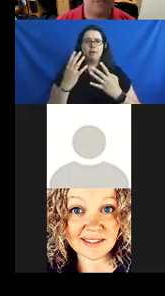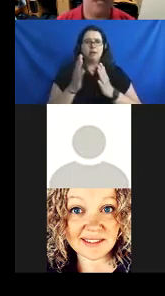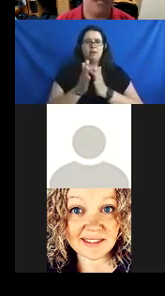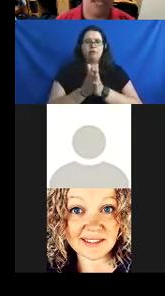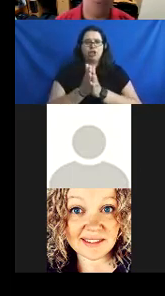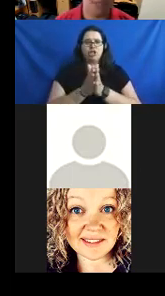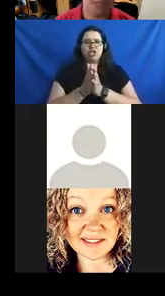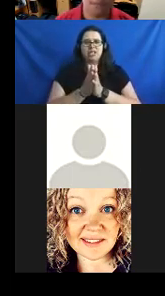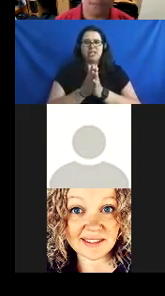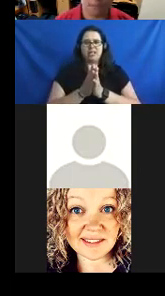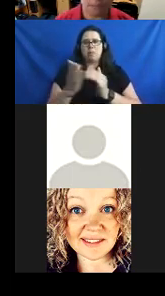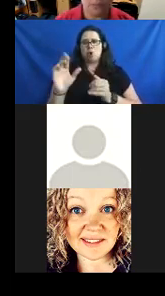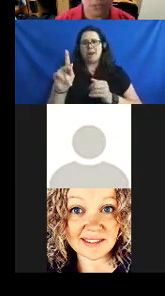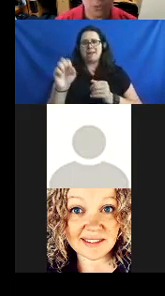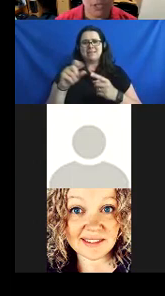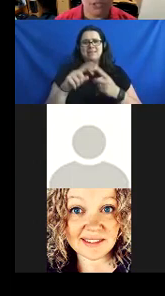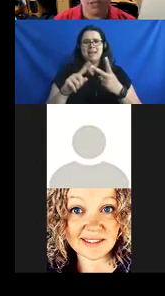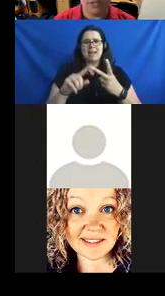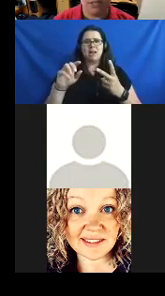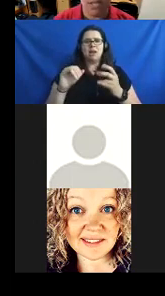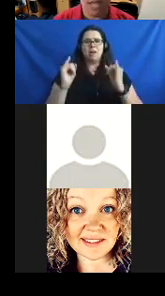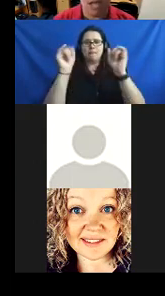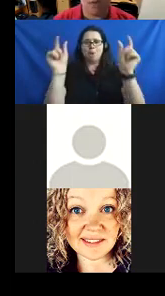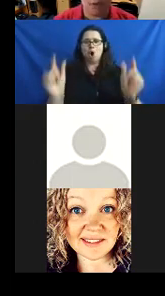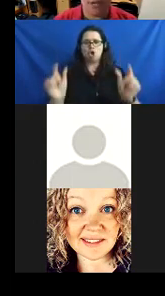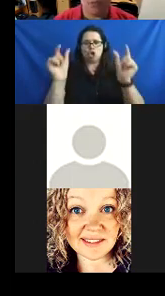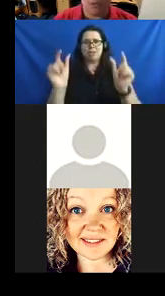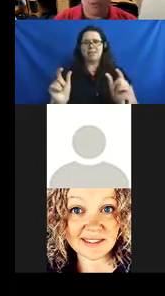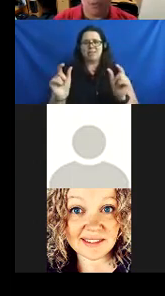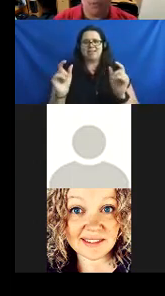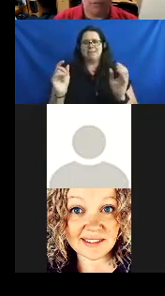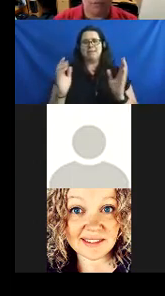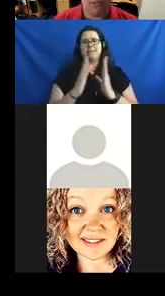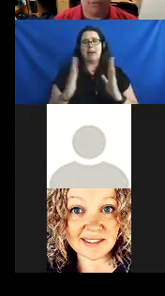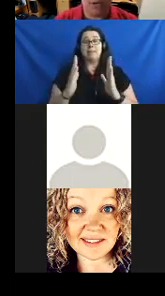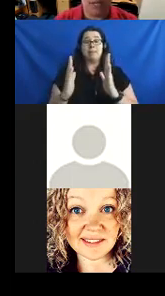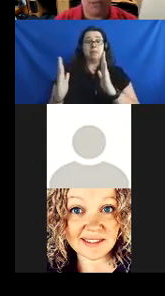WITH THAT YOU CAN ADJUST HOW FAR IT WILL GO FROM LEFT TO RIGHT.